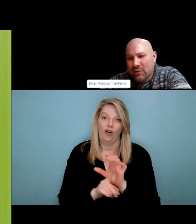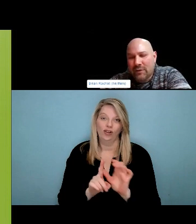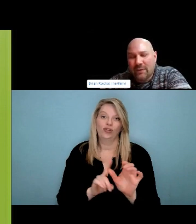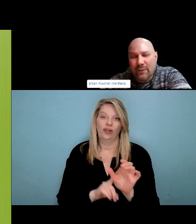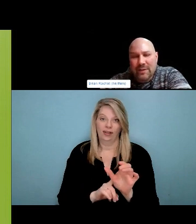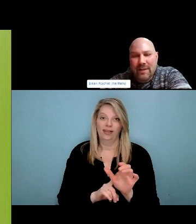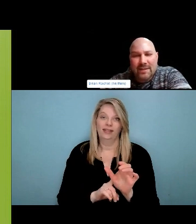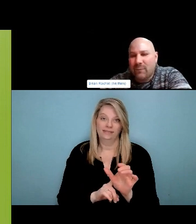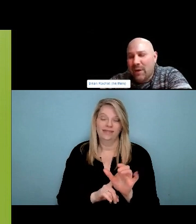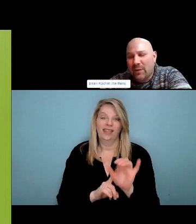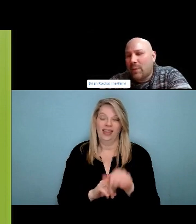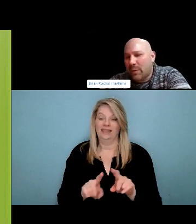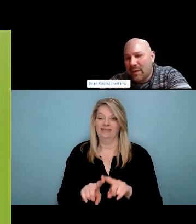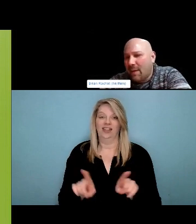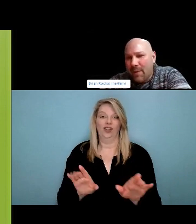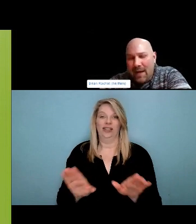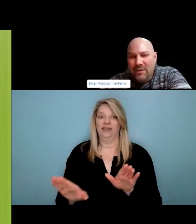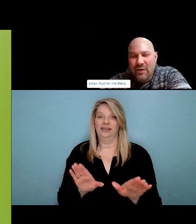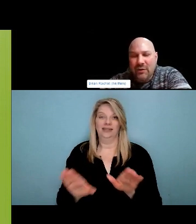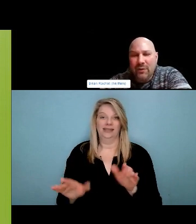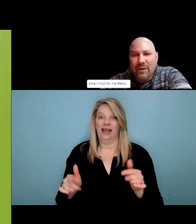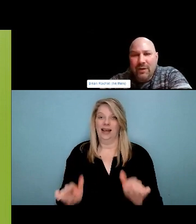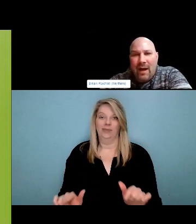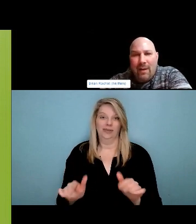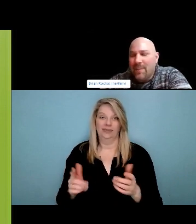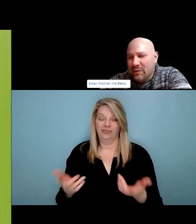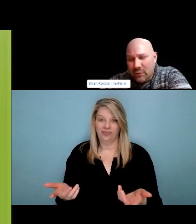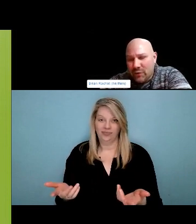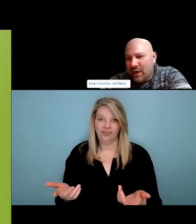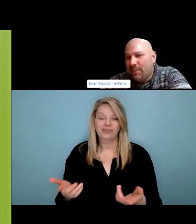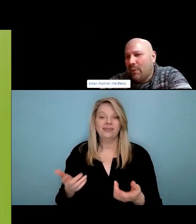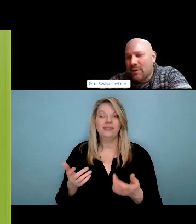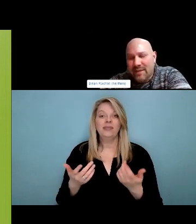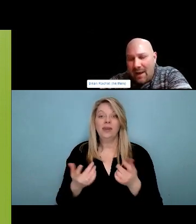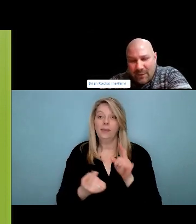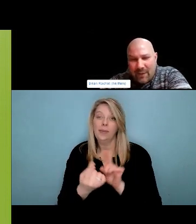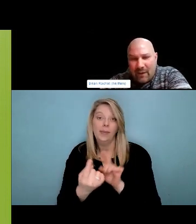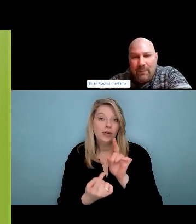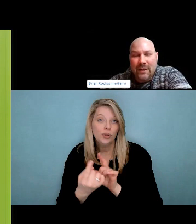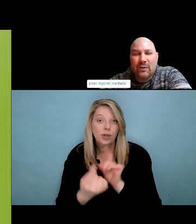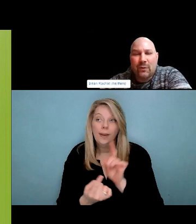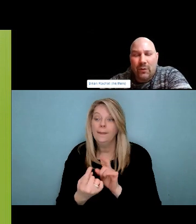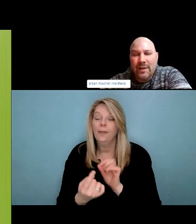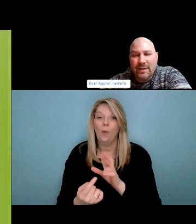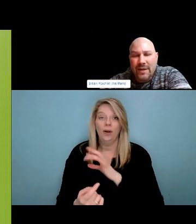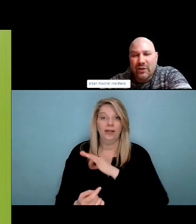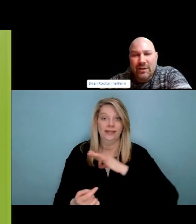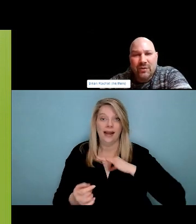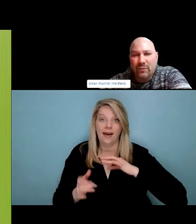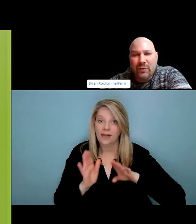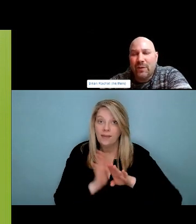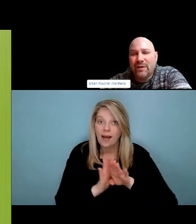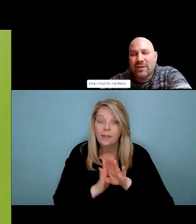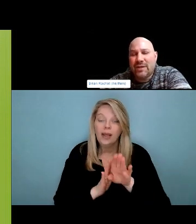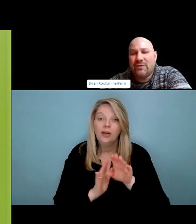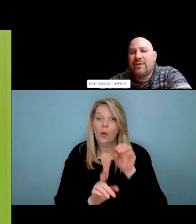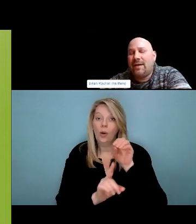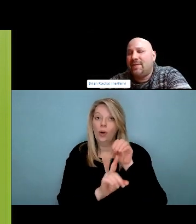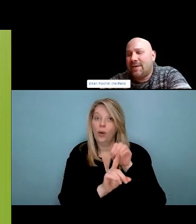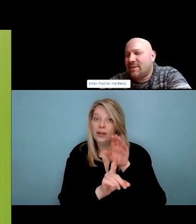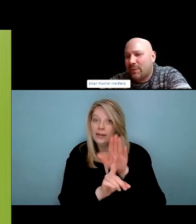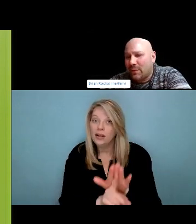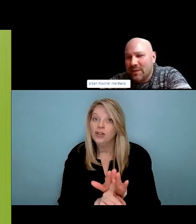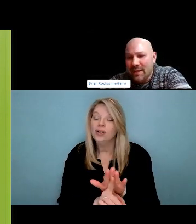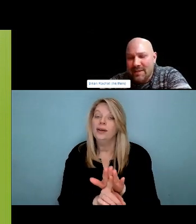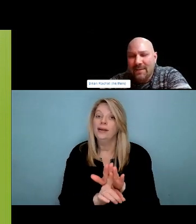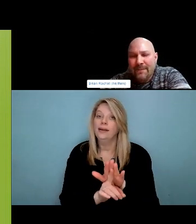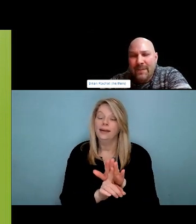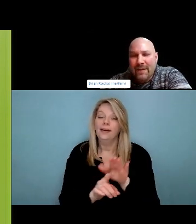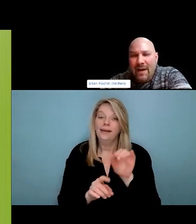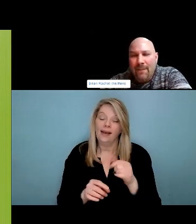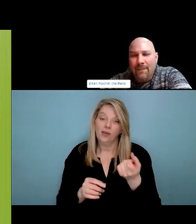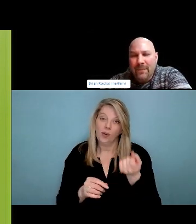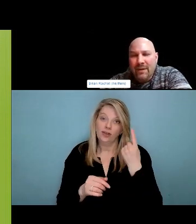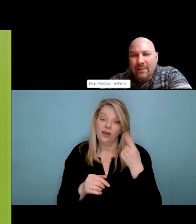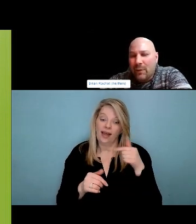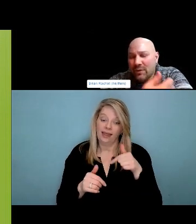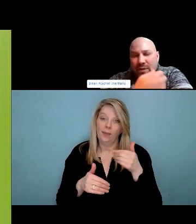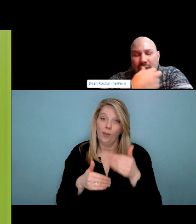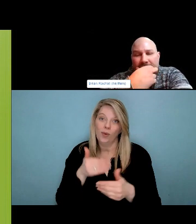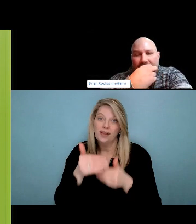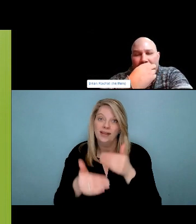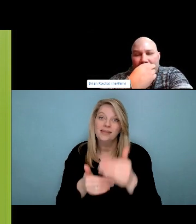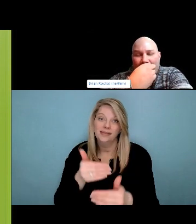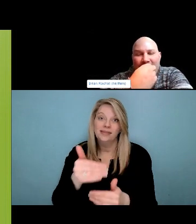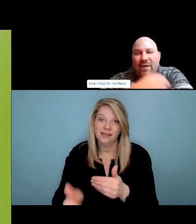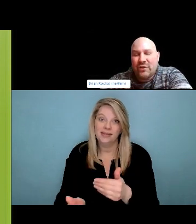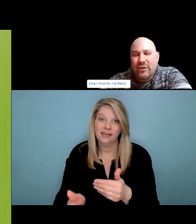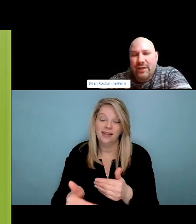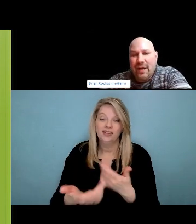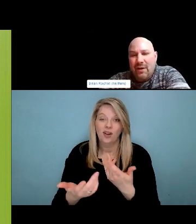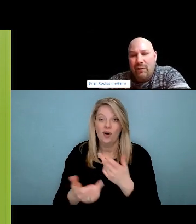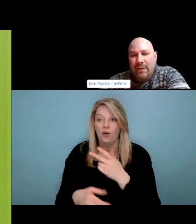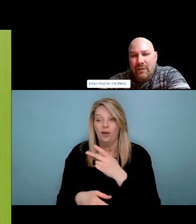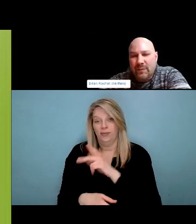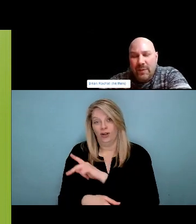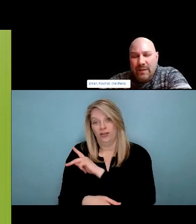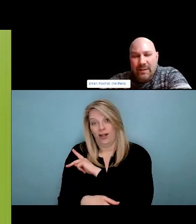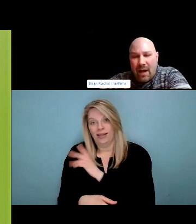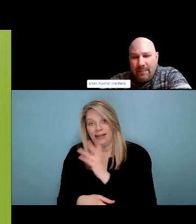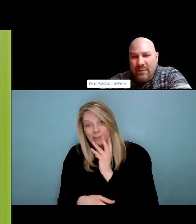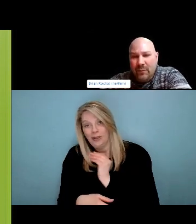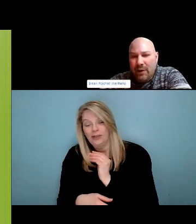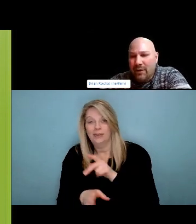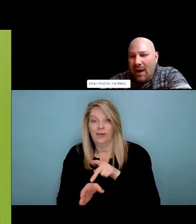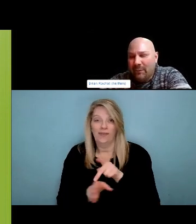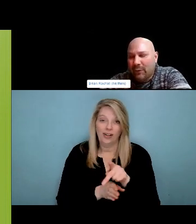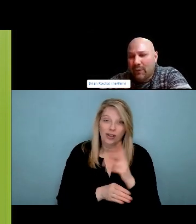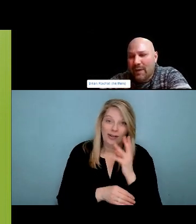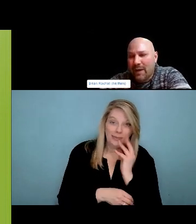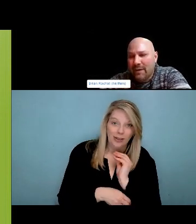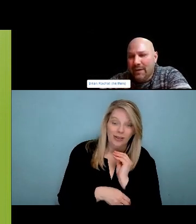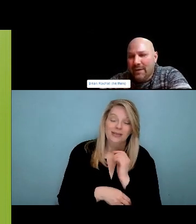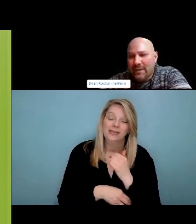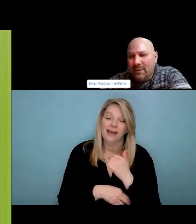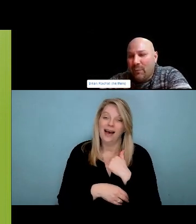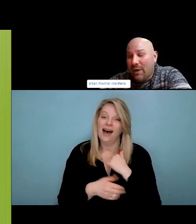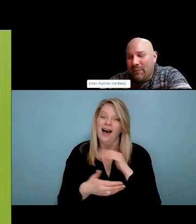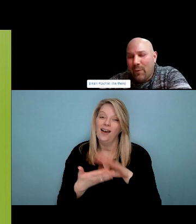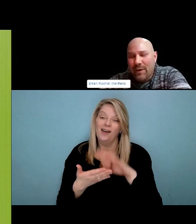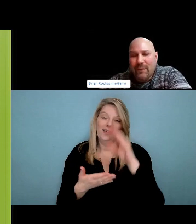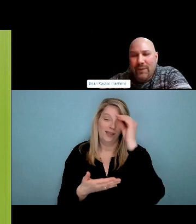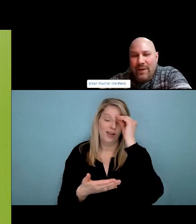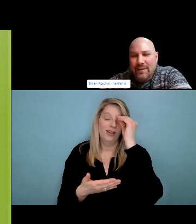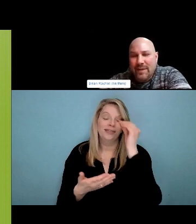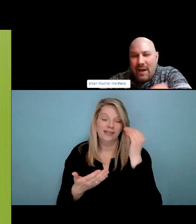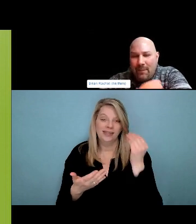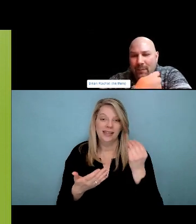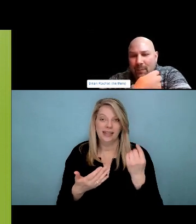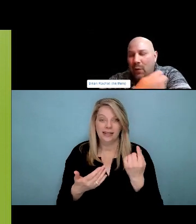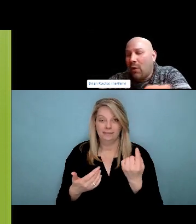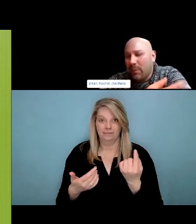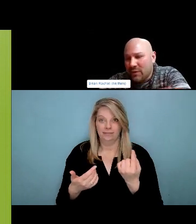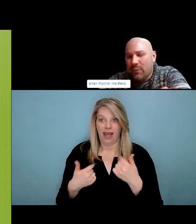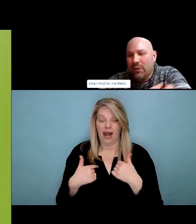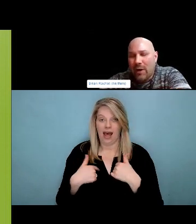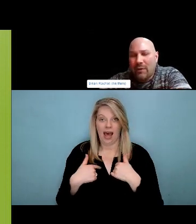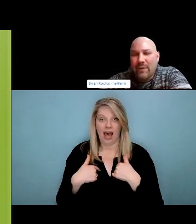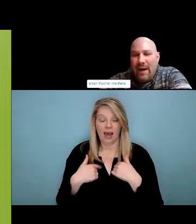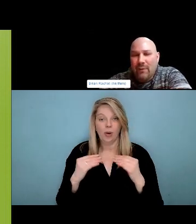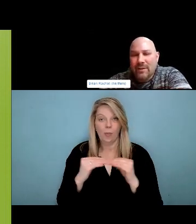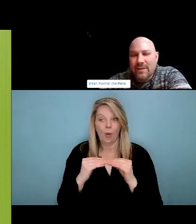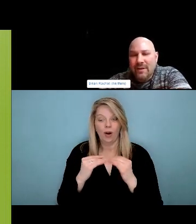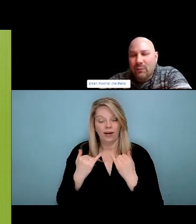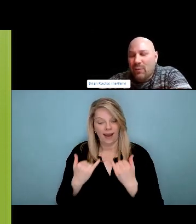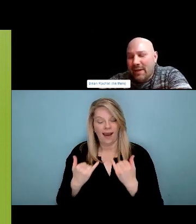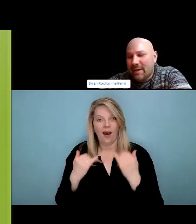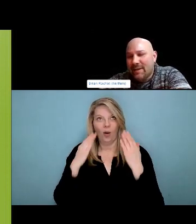multi prone approach that we want because in addition to all of that we also need, some